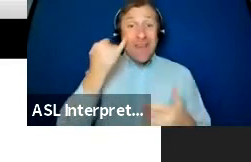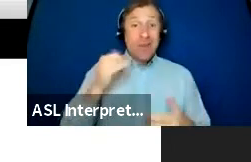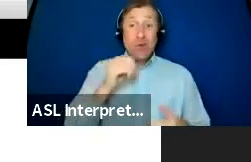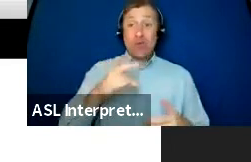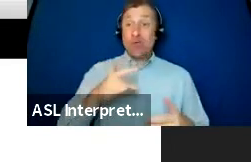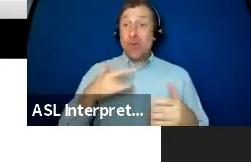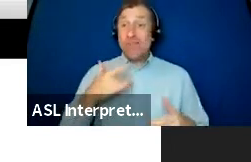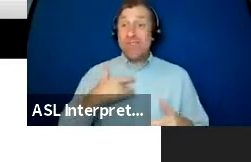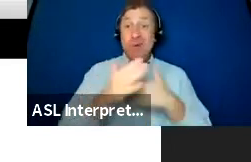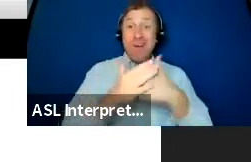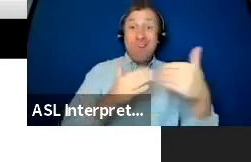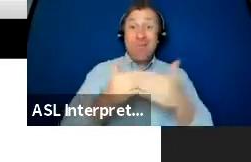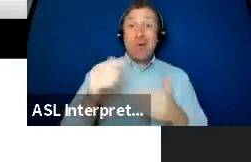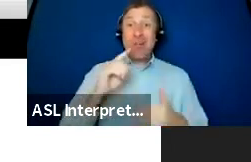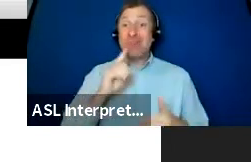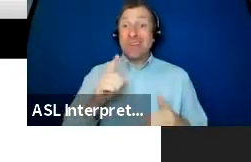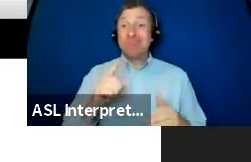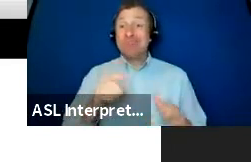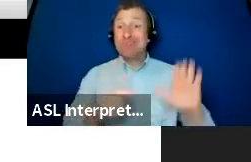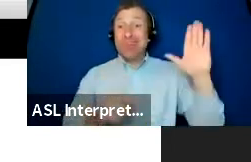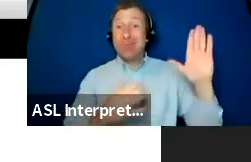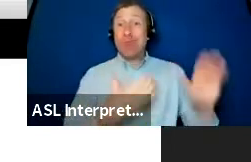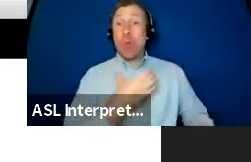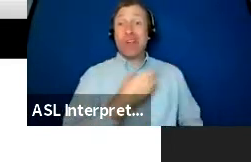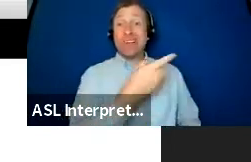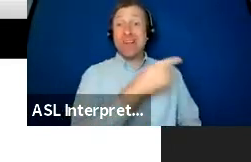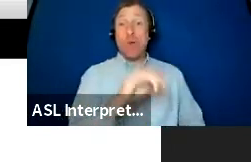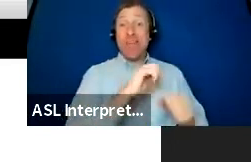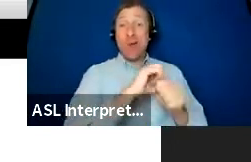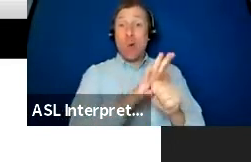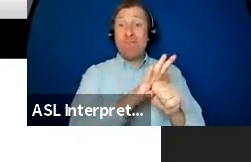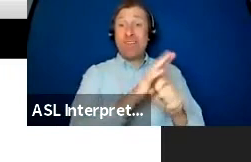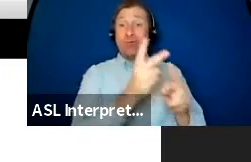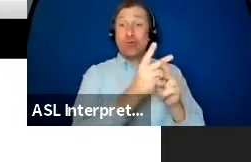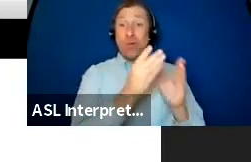directly with the COVID Supervisor. And in that case, and even if you have raised it with the COVID Supervisor,